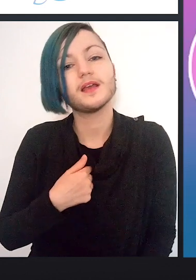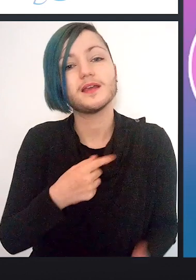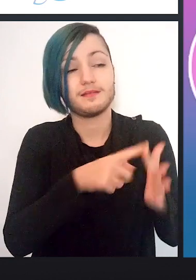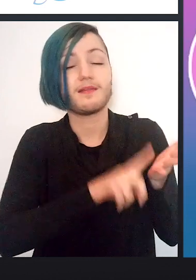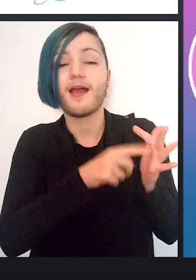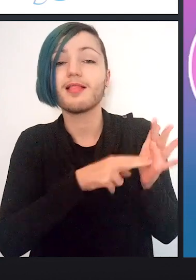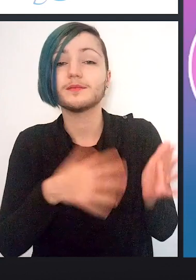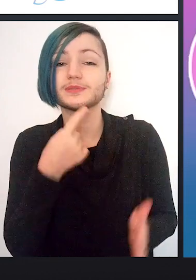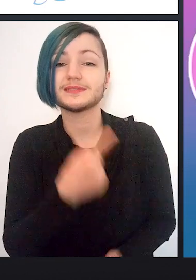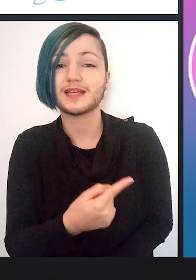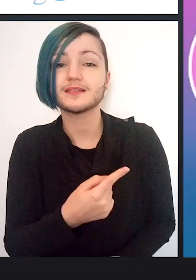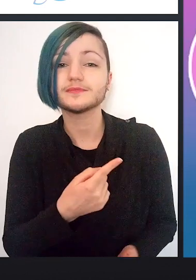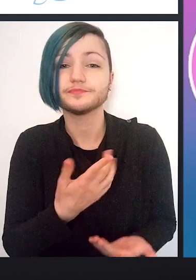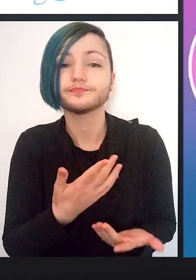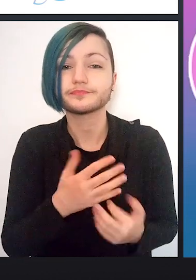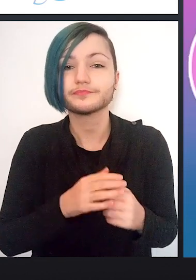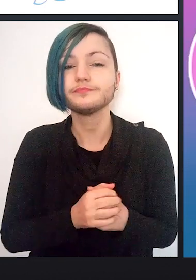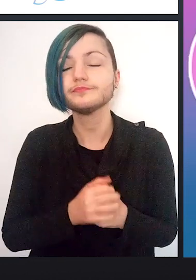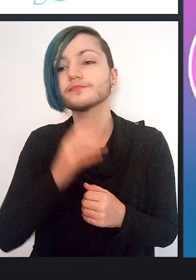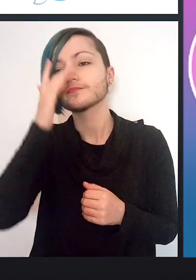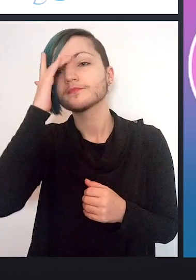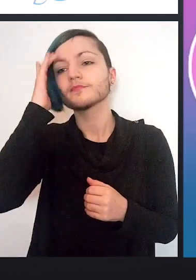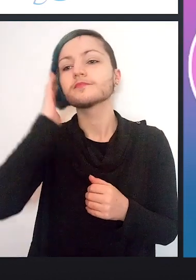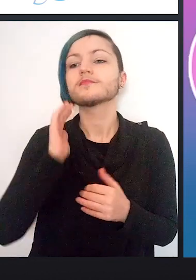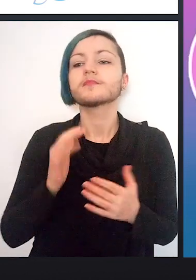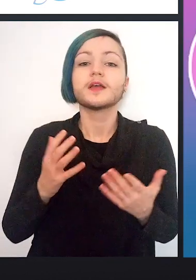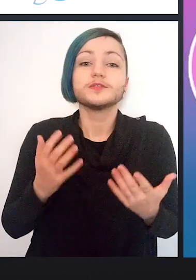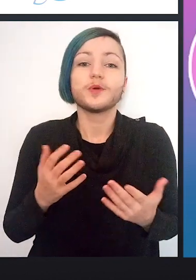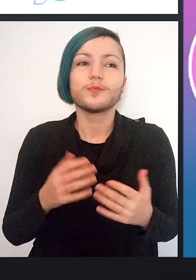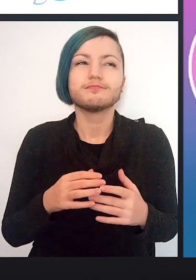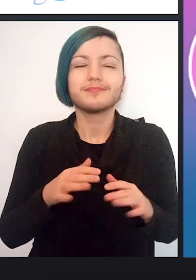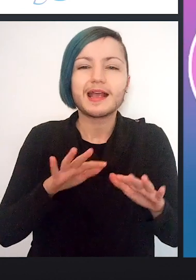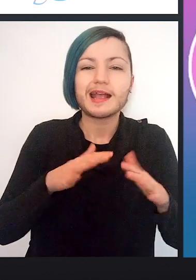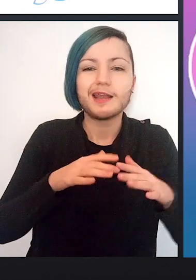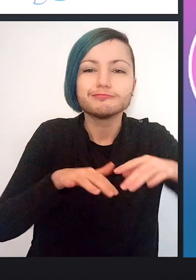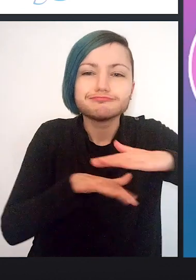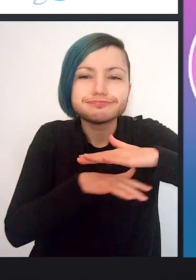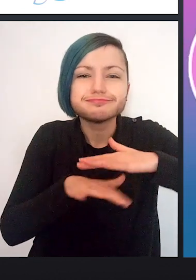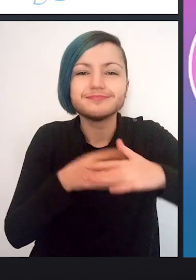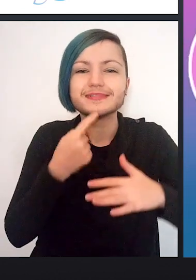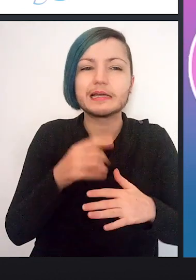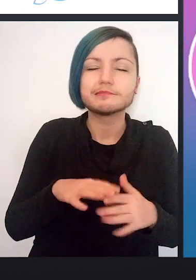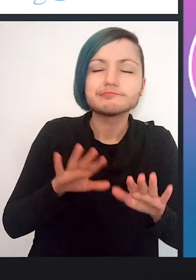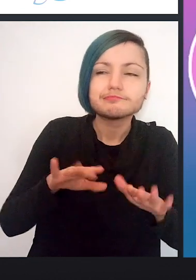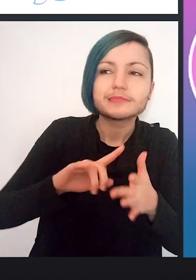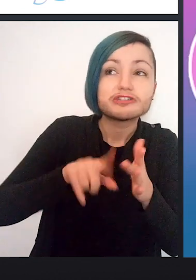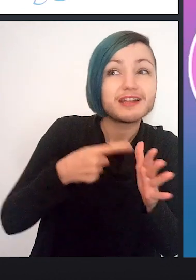So there was an element there saying well, Jenny Anne, I'm not sure it's worth all the effort.